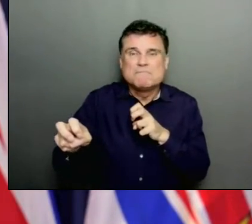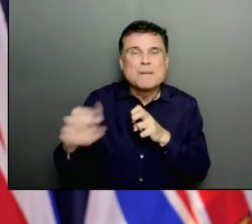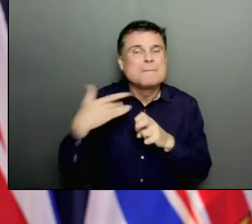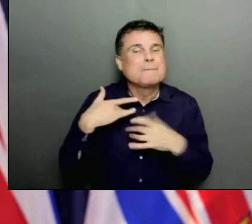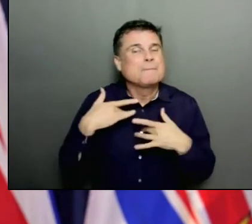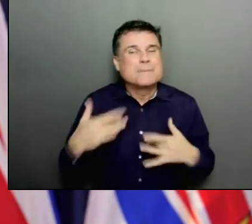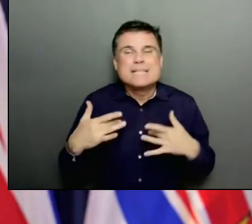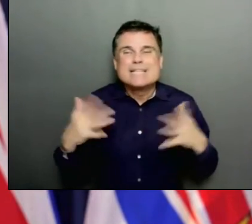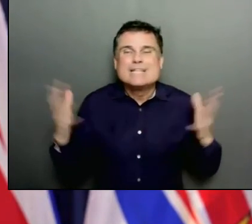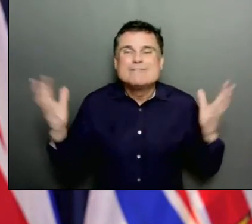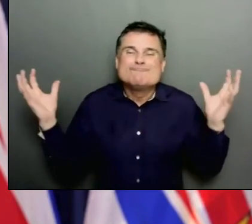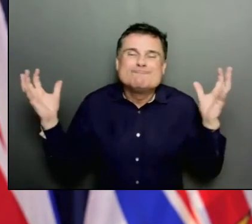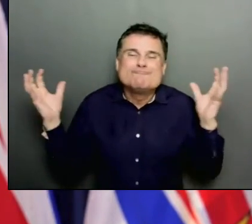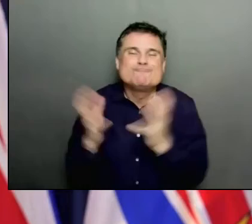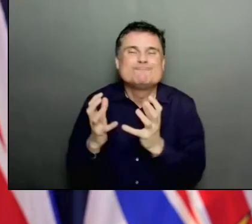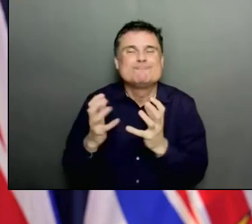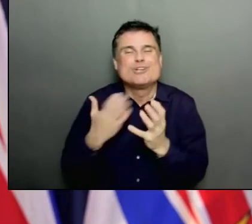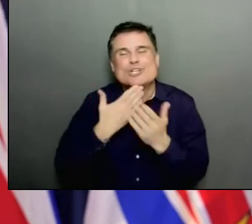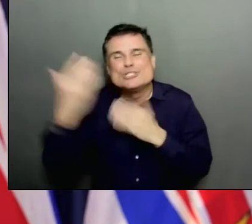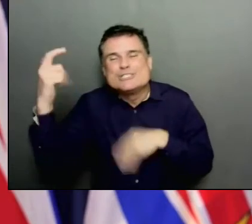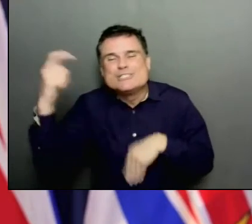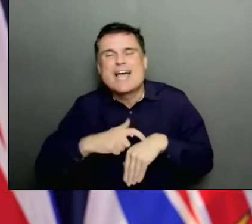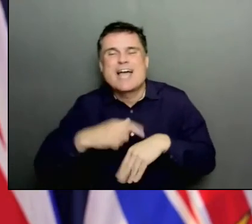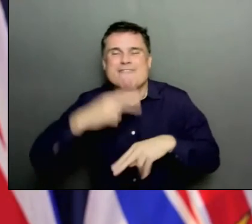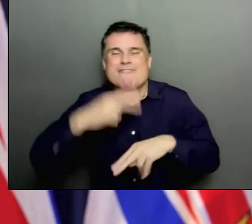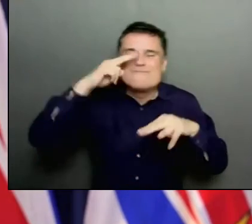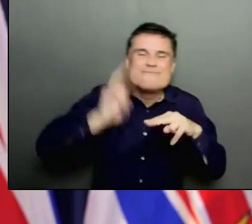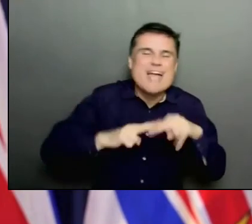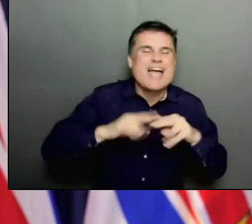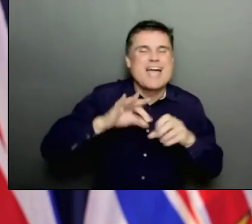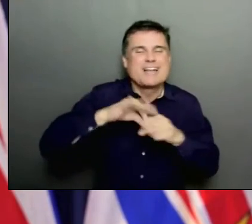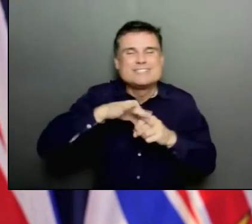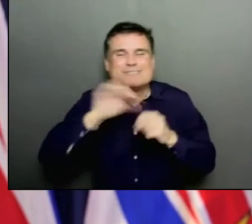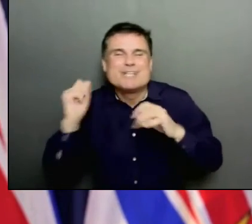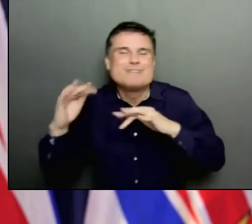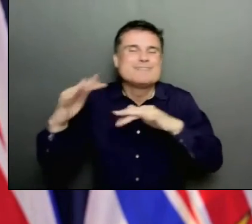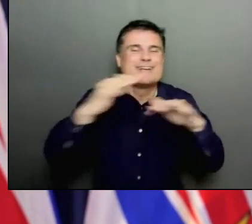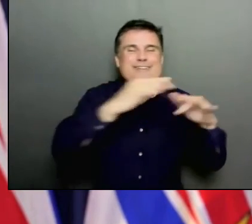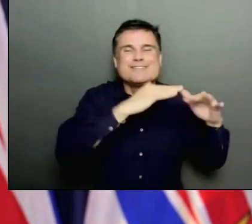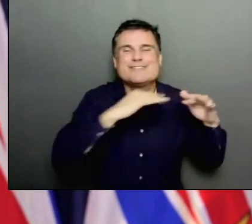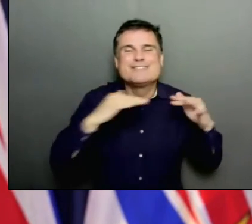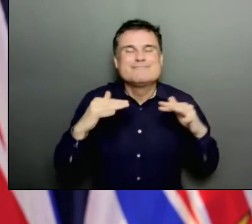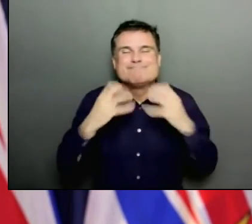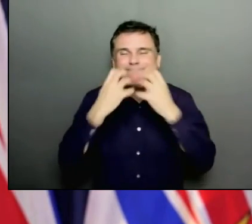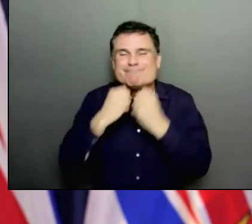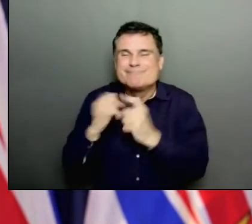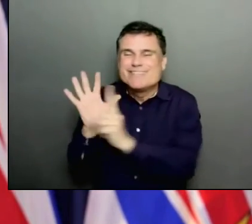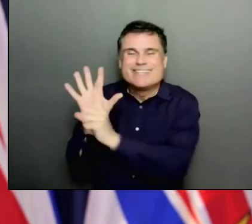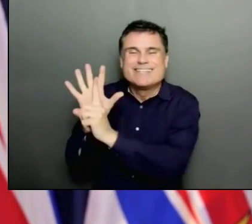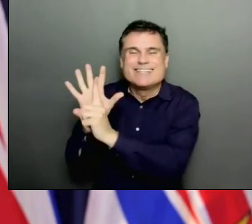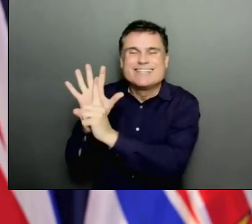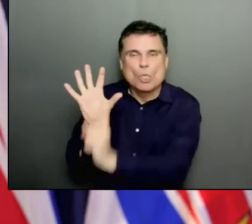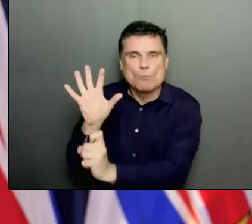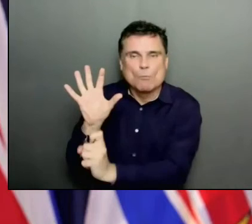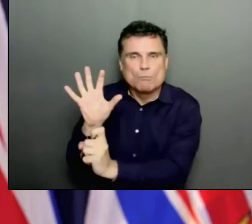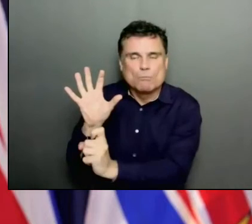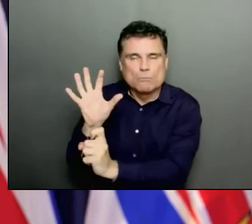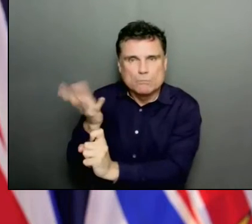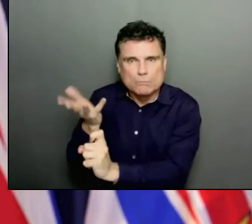families and friends and those caregivers on their passing. 796 people have passed away since the